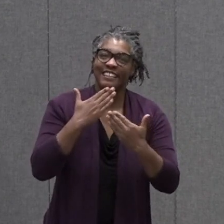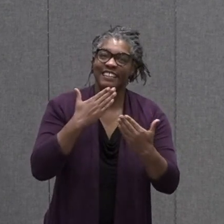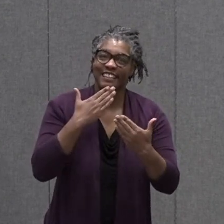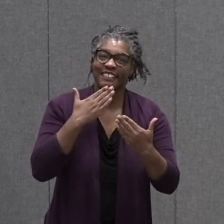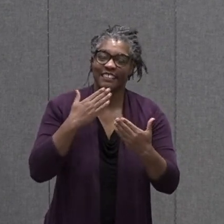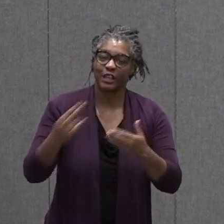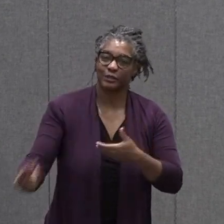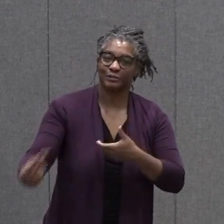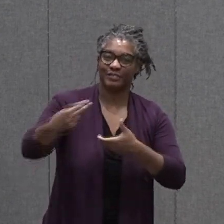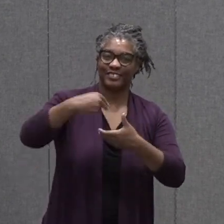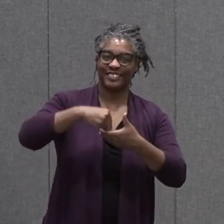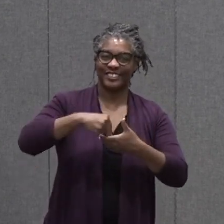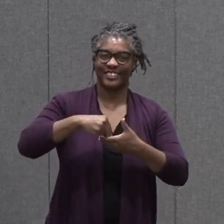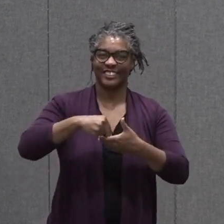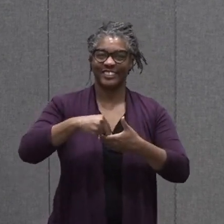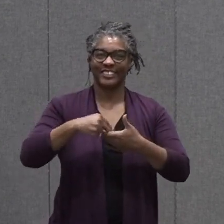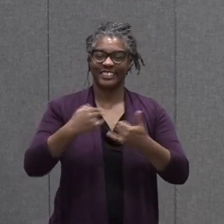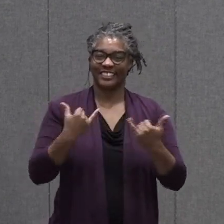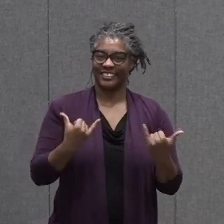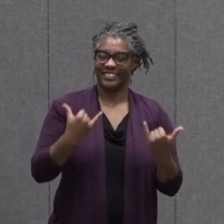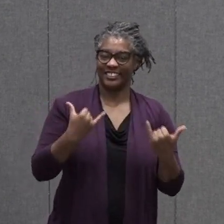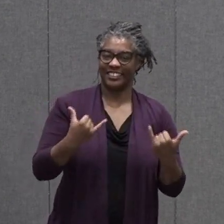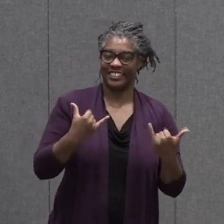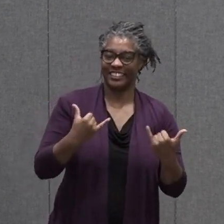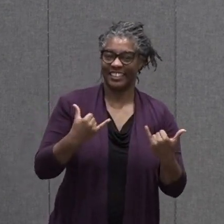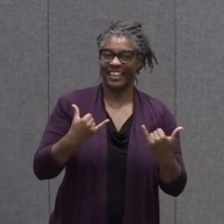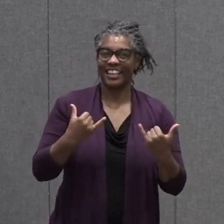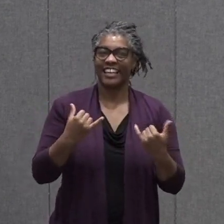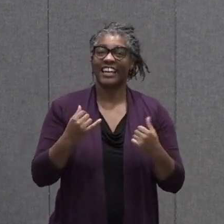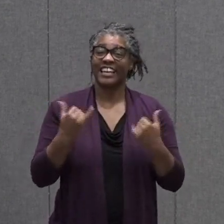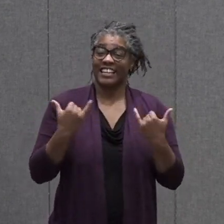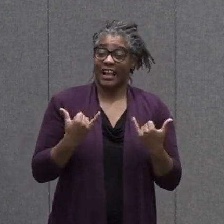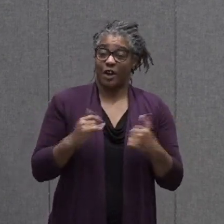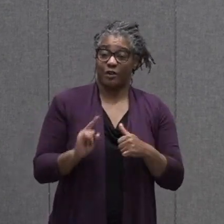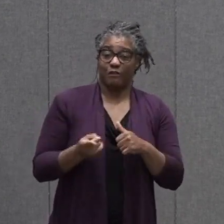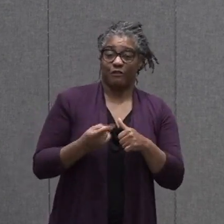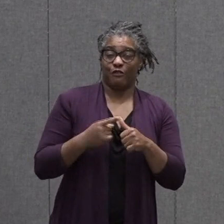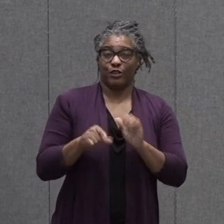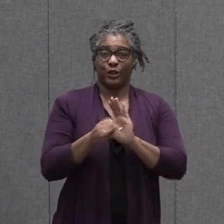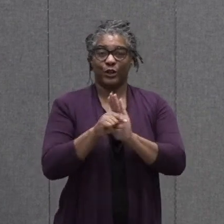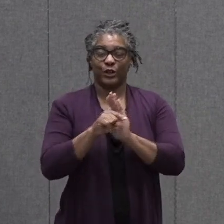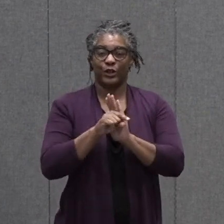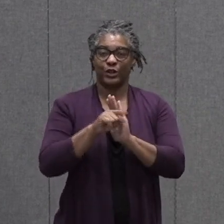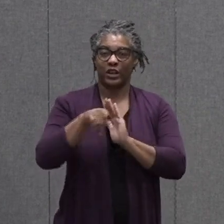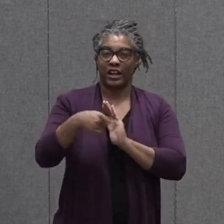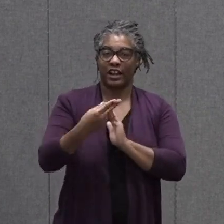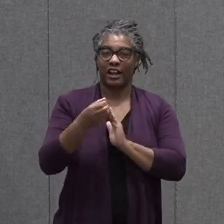for our first grade phonics lesson this morning. And this week we've been working on the magic e sound.